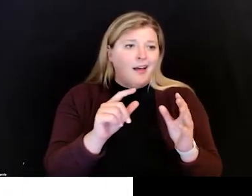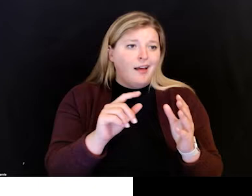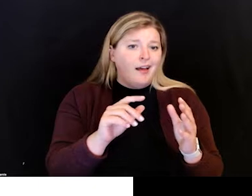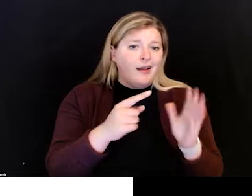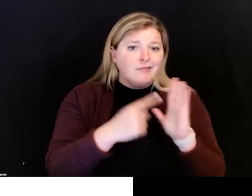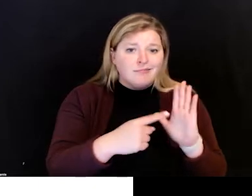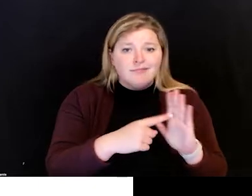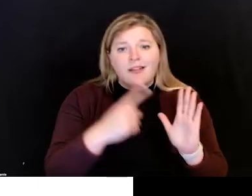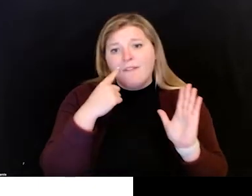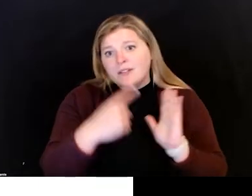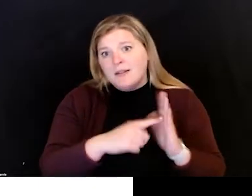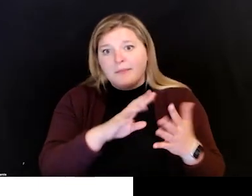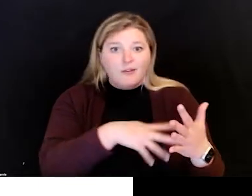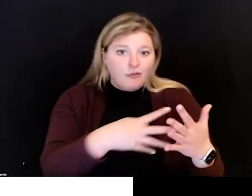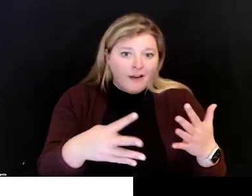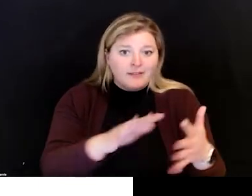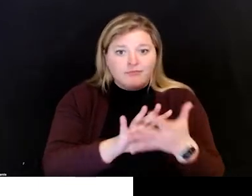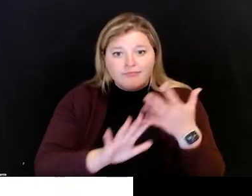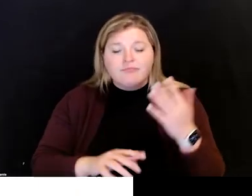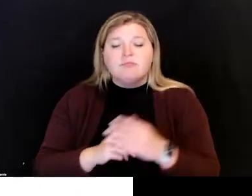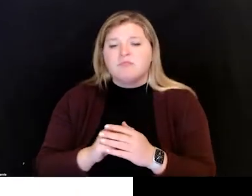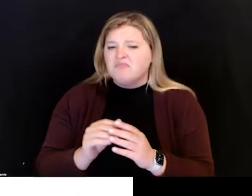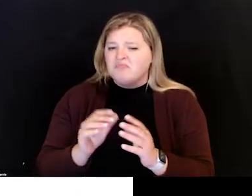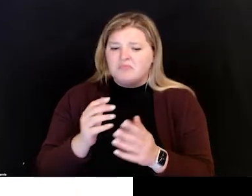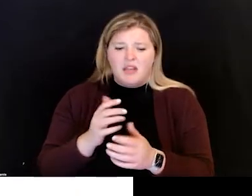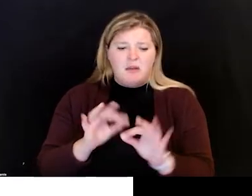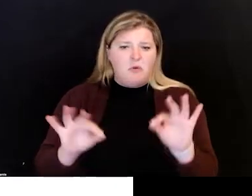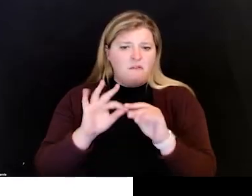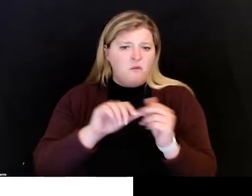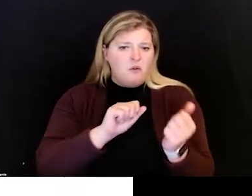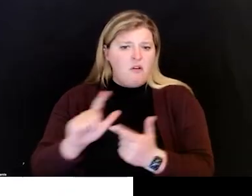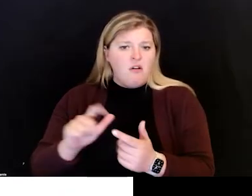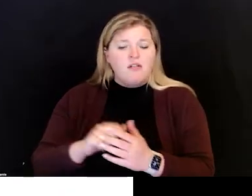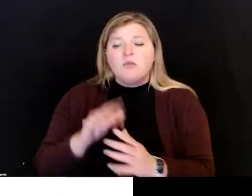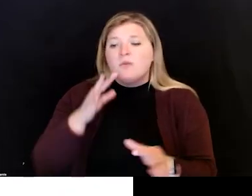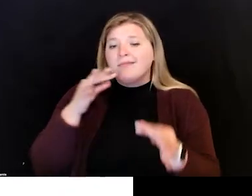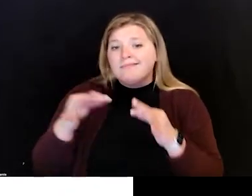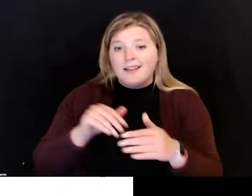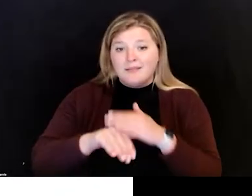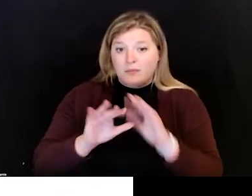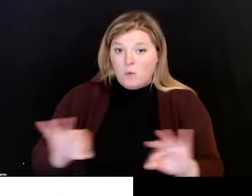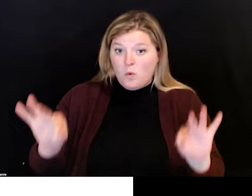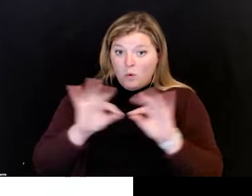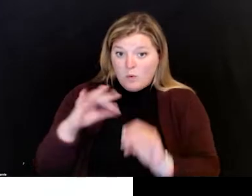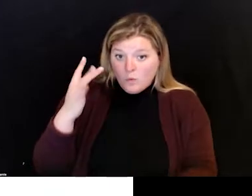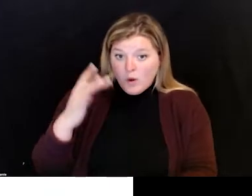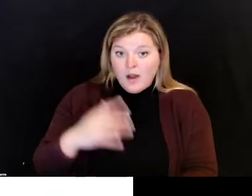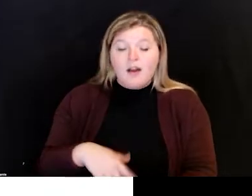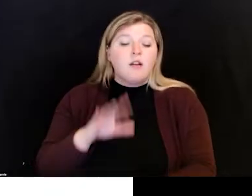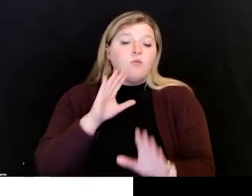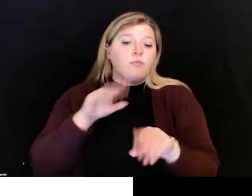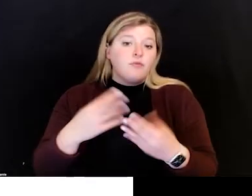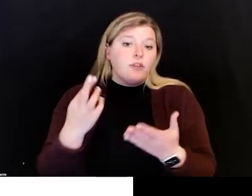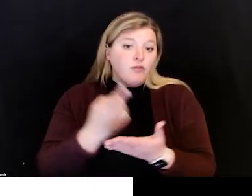We will be talking about why accessibility is important, provide you with resources for making your work accessible,